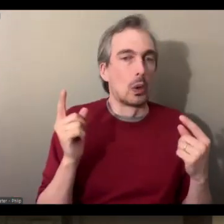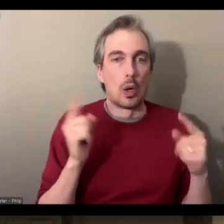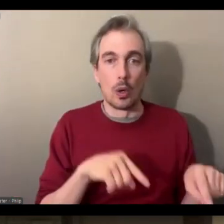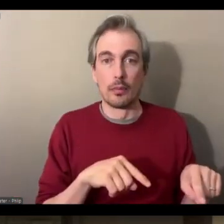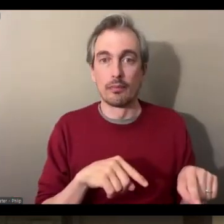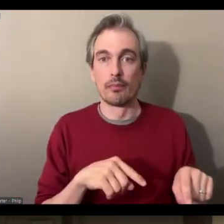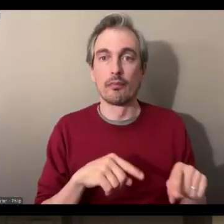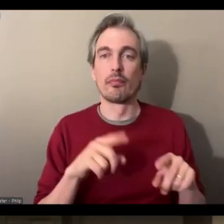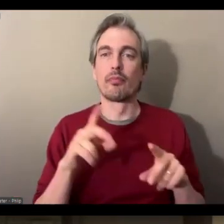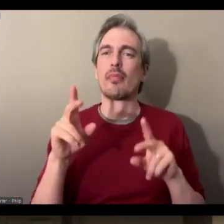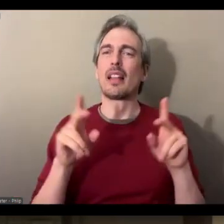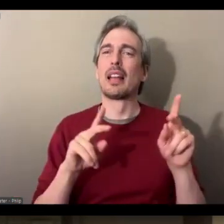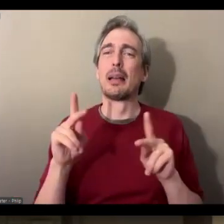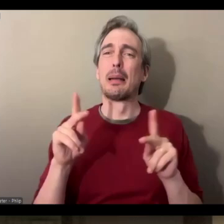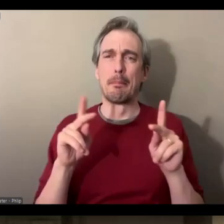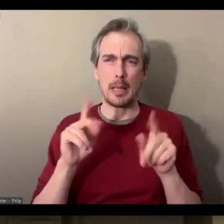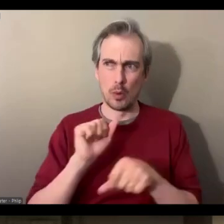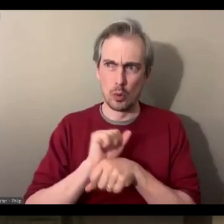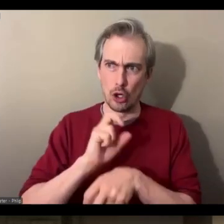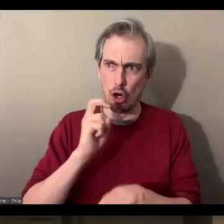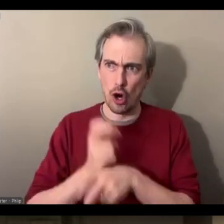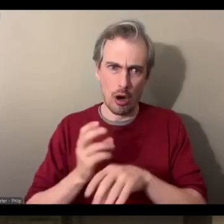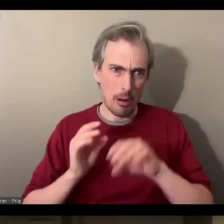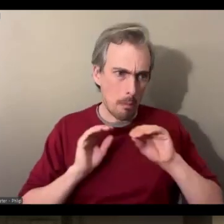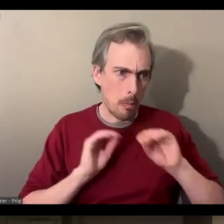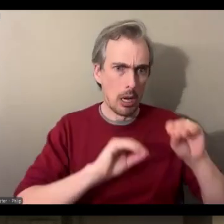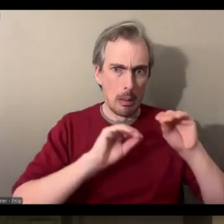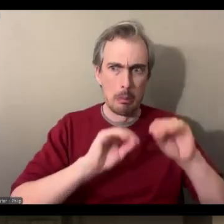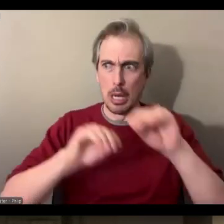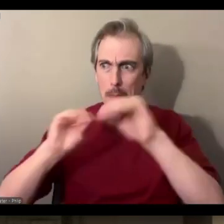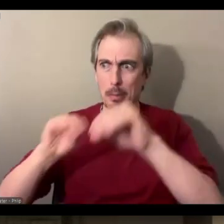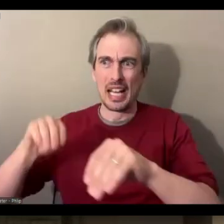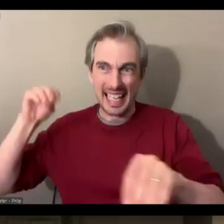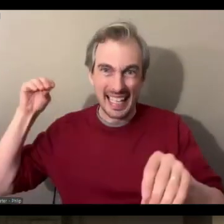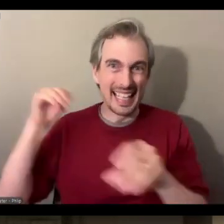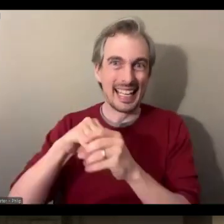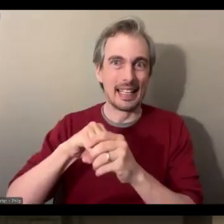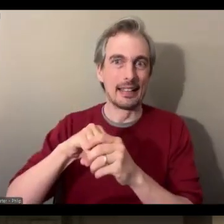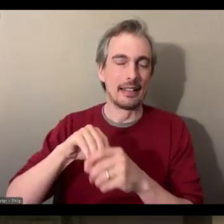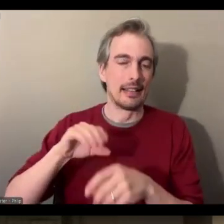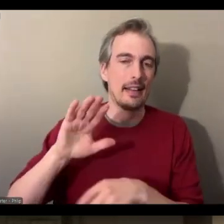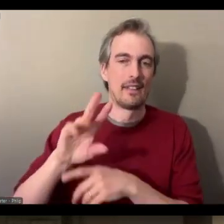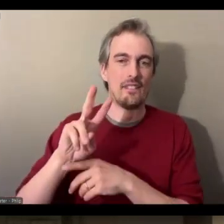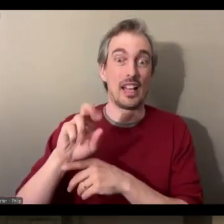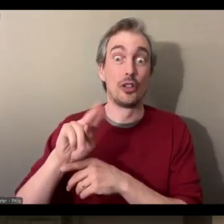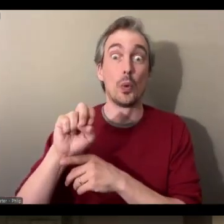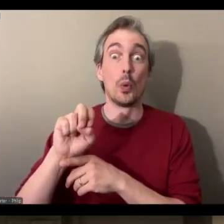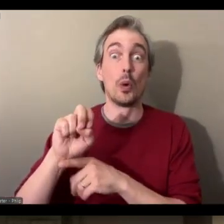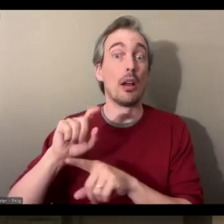And then they don't tell the people who need them or want them in the place that they need